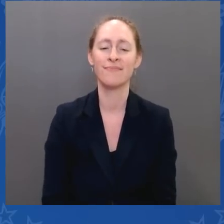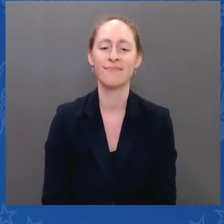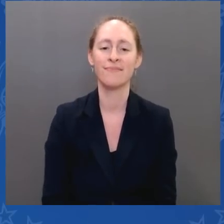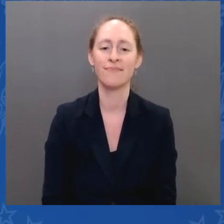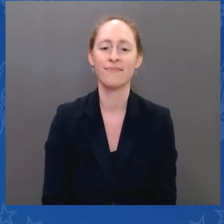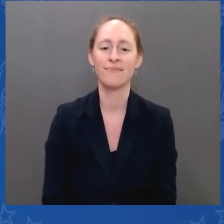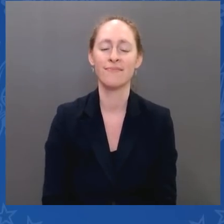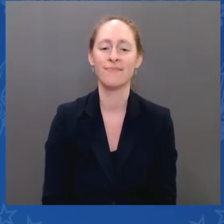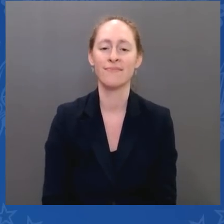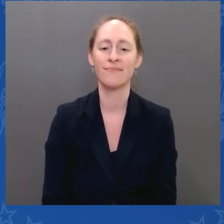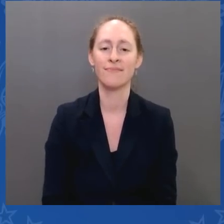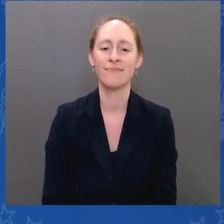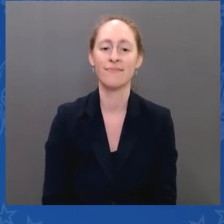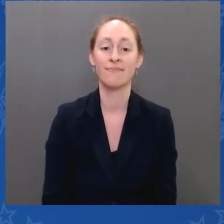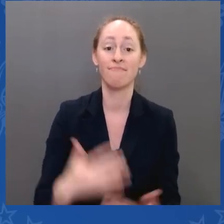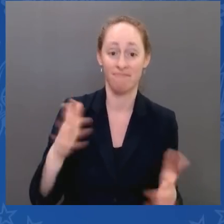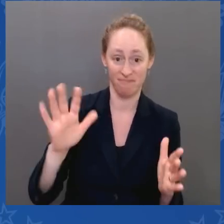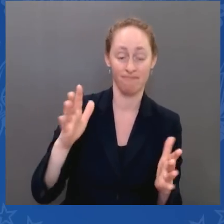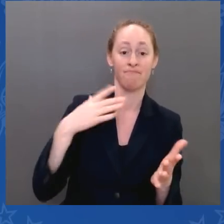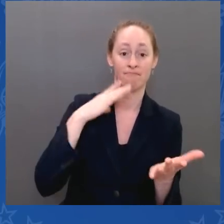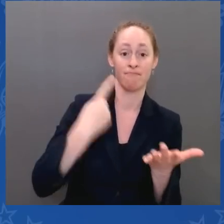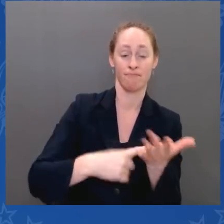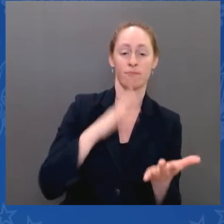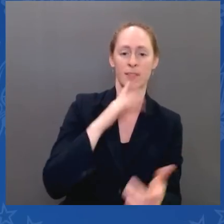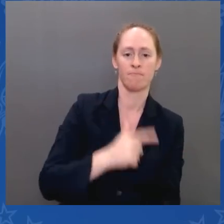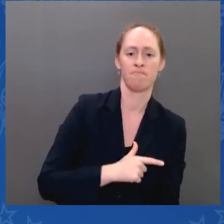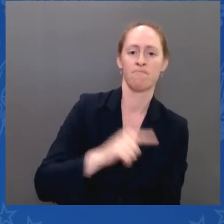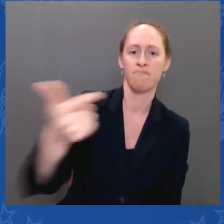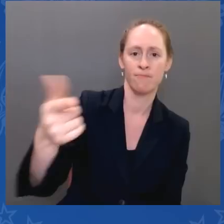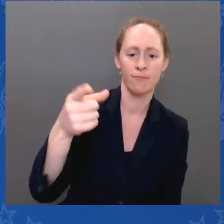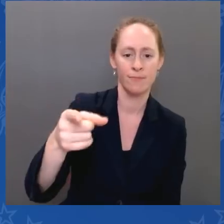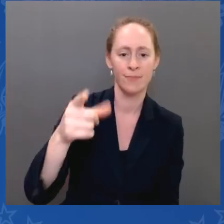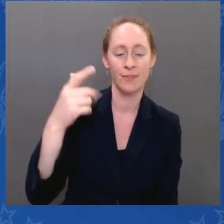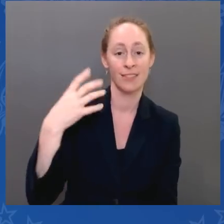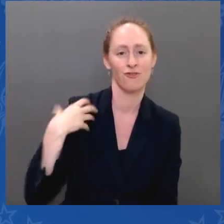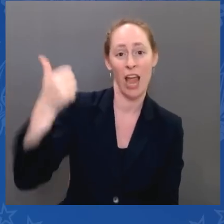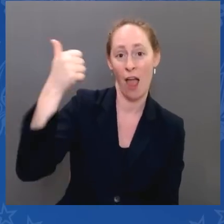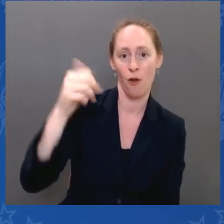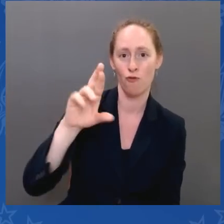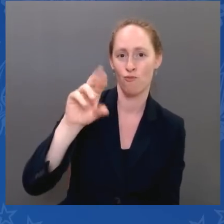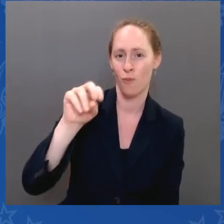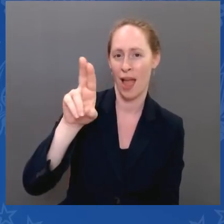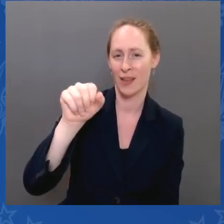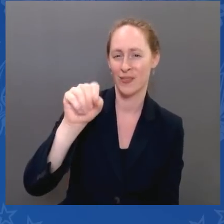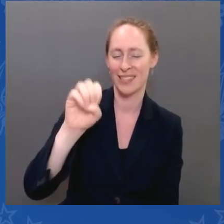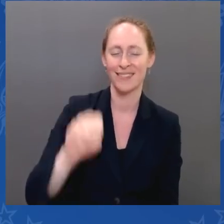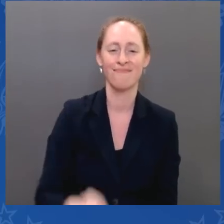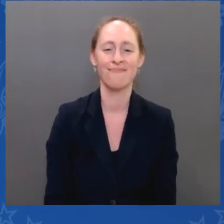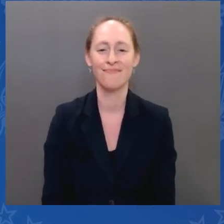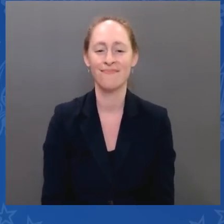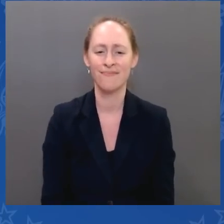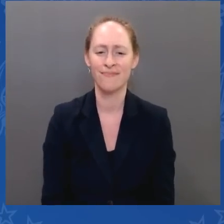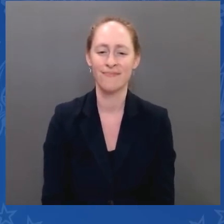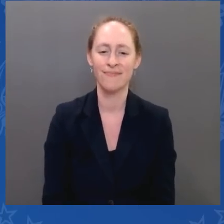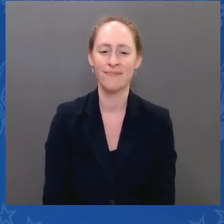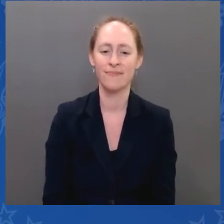Cece, I'm anxious to hear you. Terrific. So, Mr. President, as you mentioned at the top, Americans are getting some very much badly